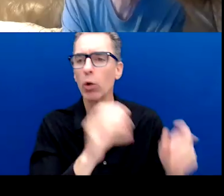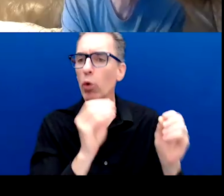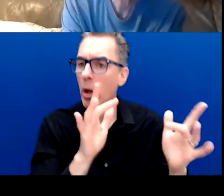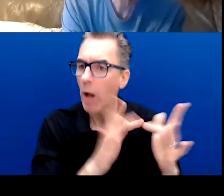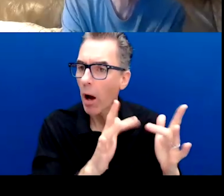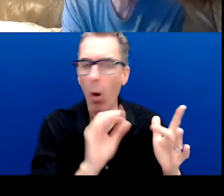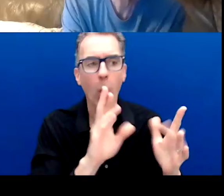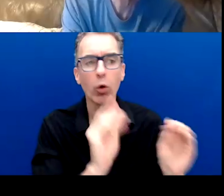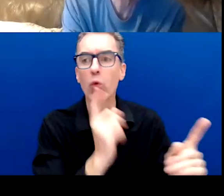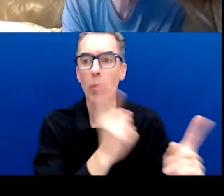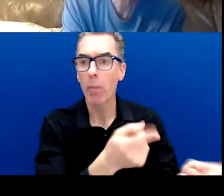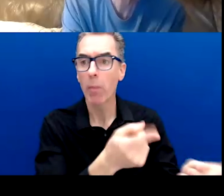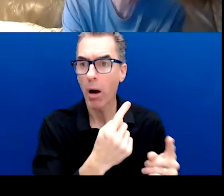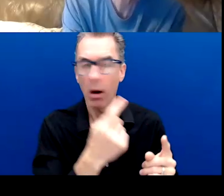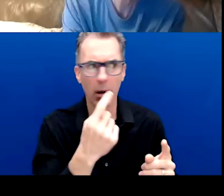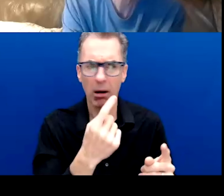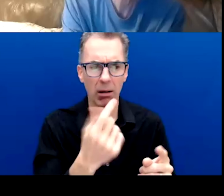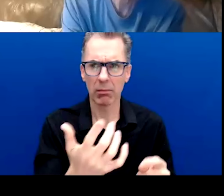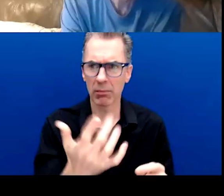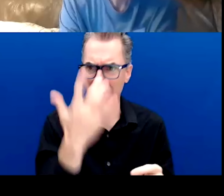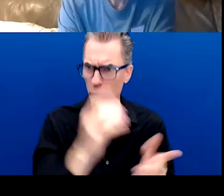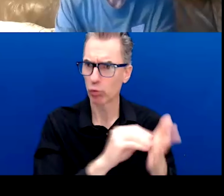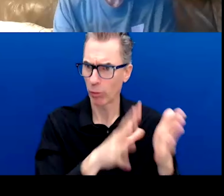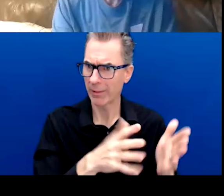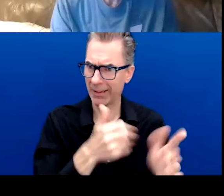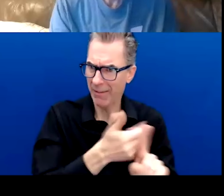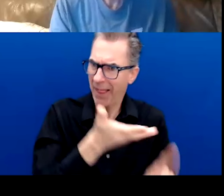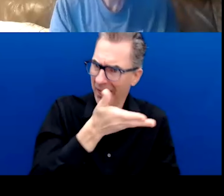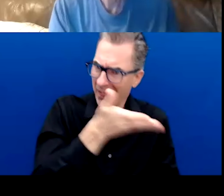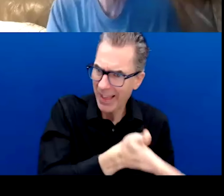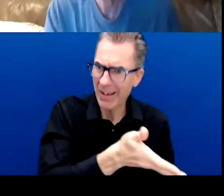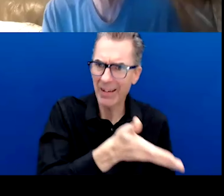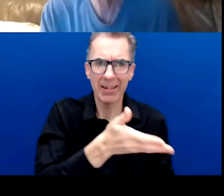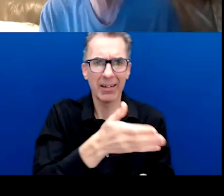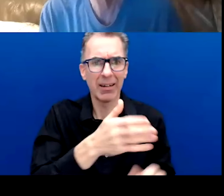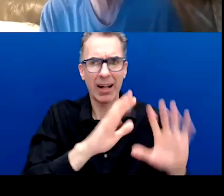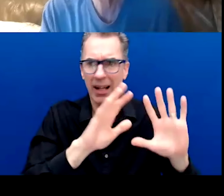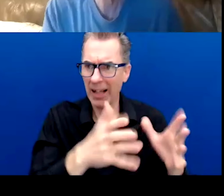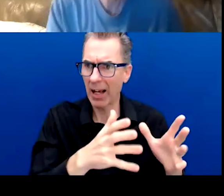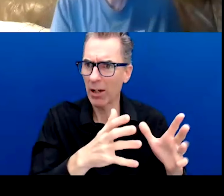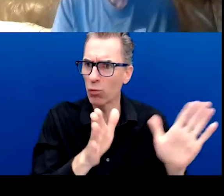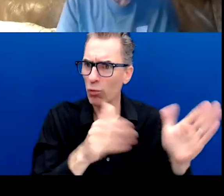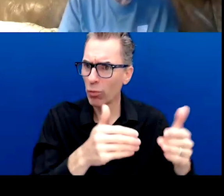Whereas a student is on campus, he's in classroom face to face for 5 hours and 15 minutes.